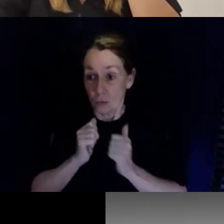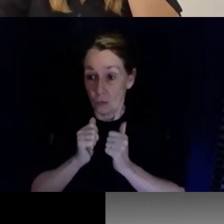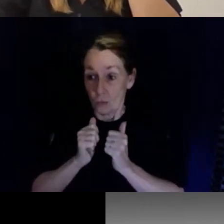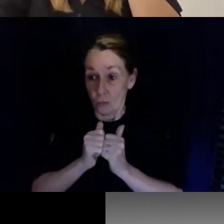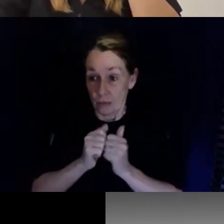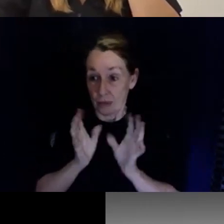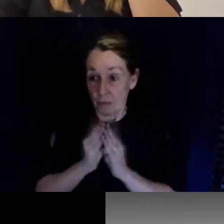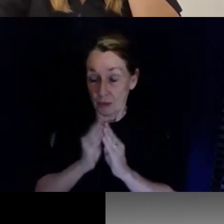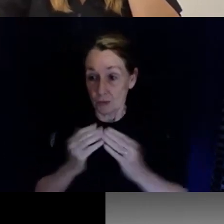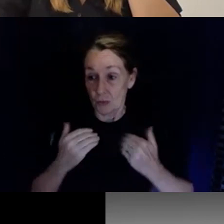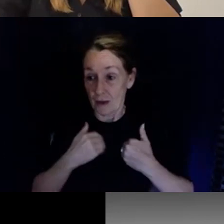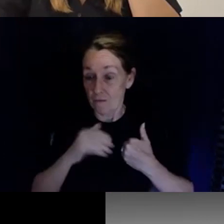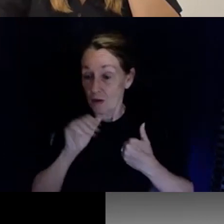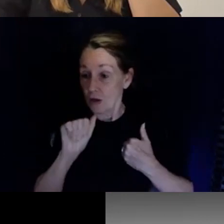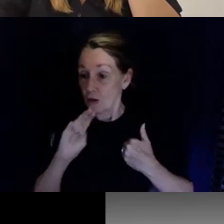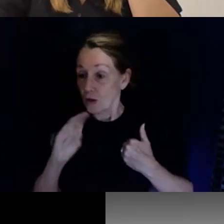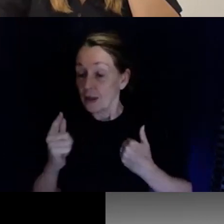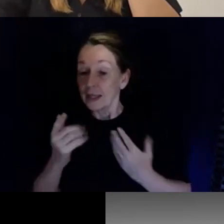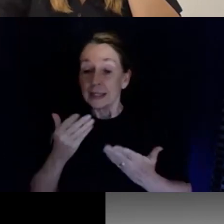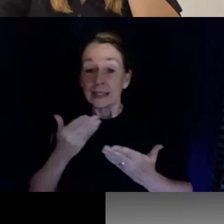THANK YOU FOR LETTING ME KNOW ABOUT SEPTEMBER.